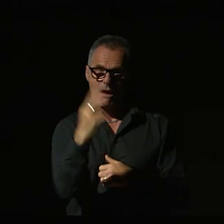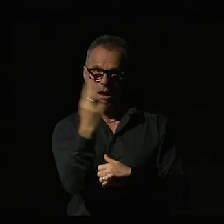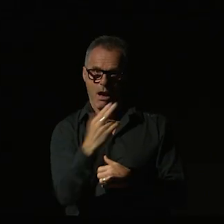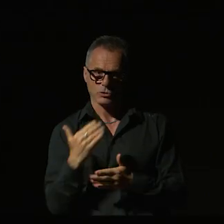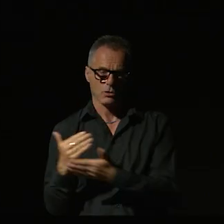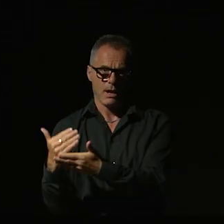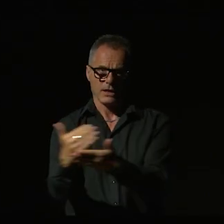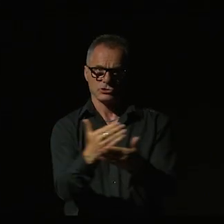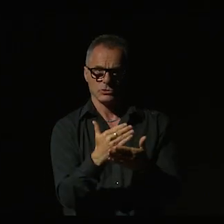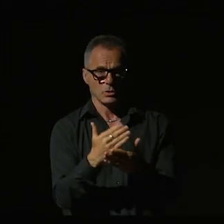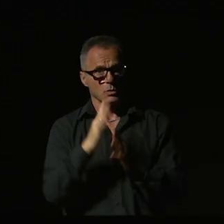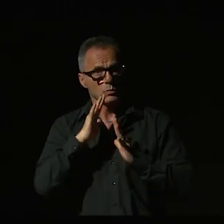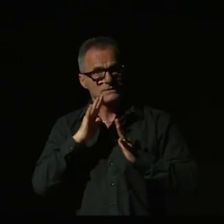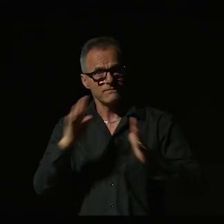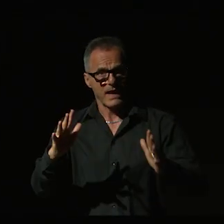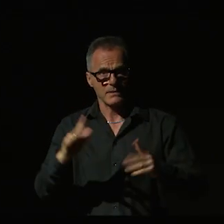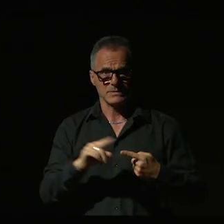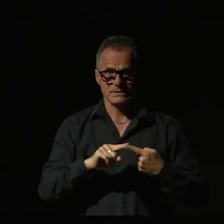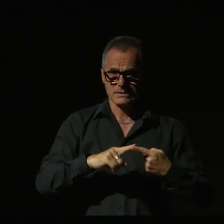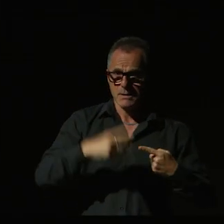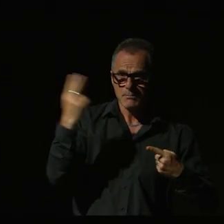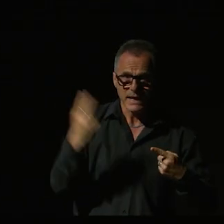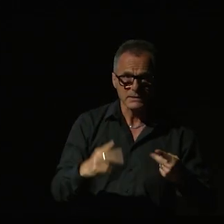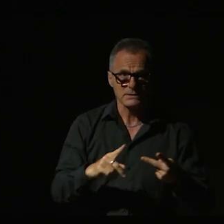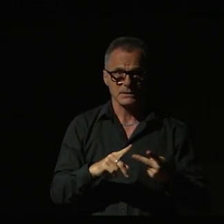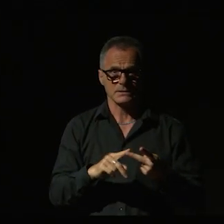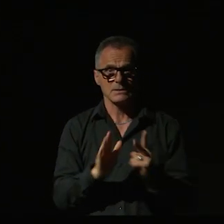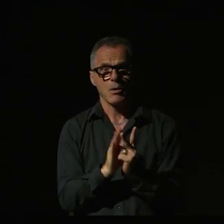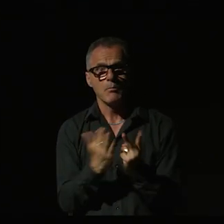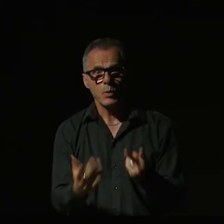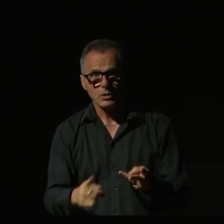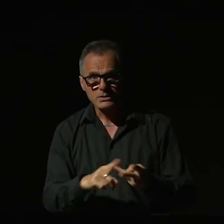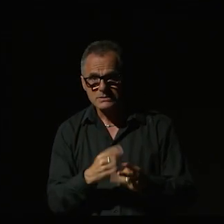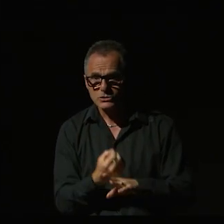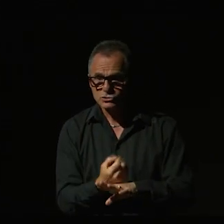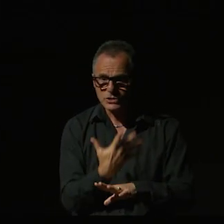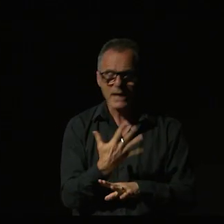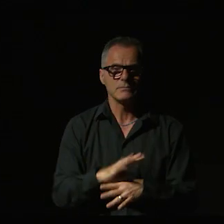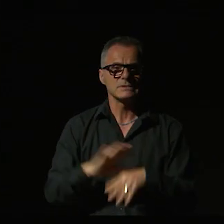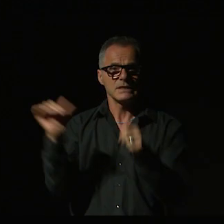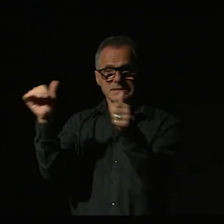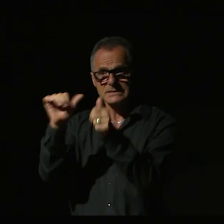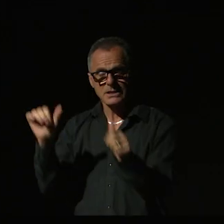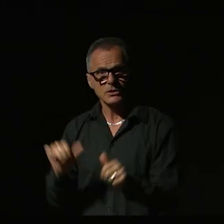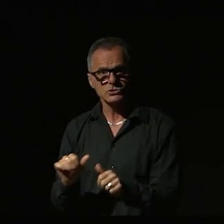featuring paintings, books, gems, but also ancient sculptures that would play a crucial role